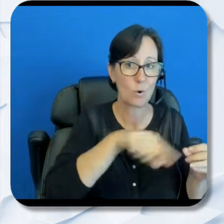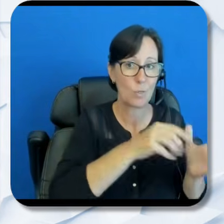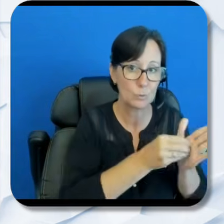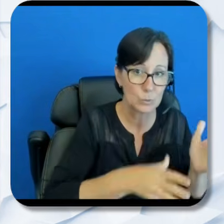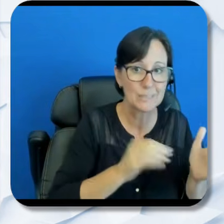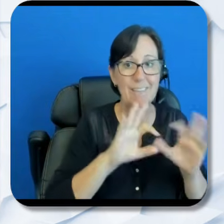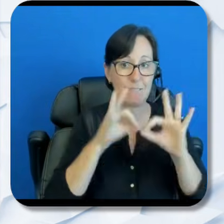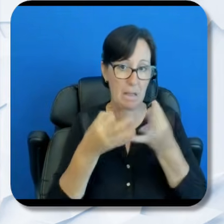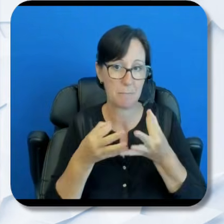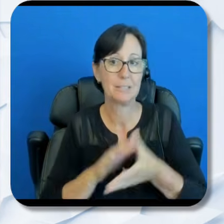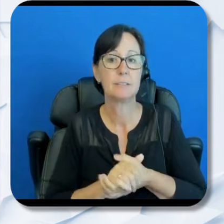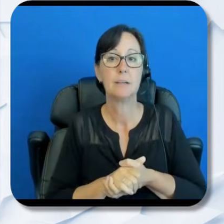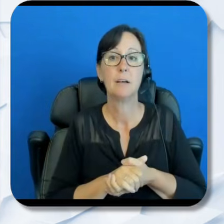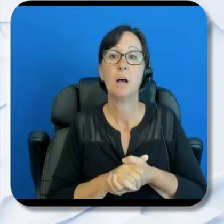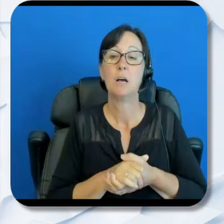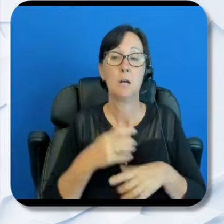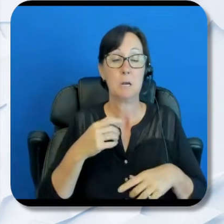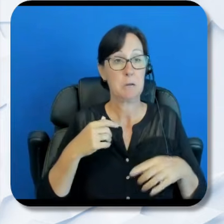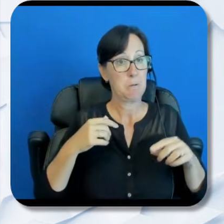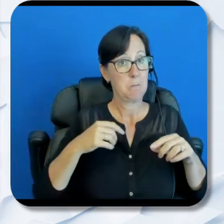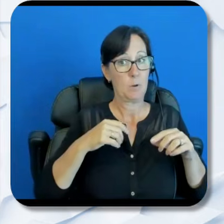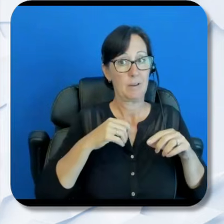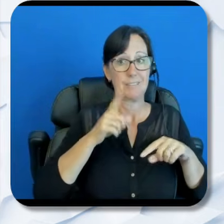And we could not do the work we do as a nonprofit